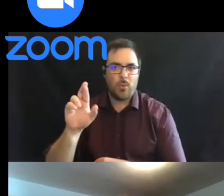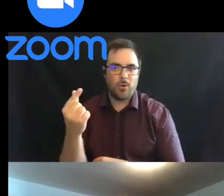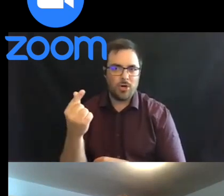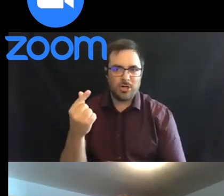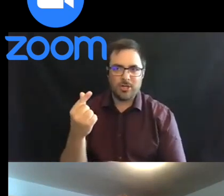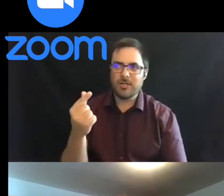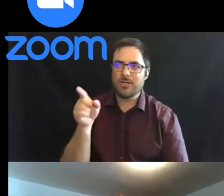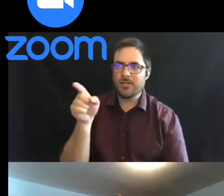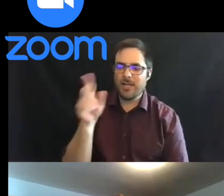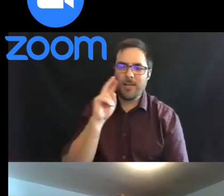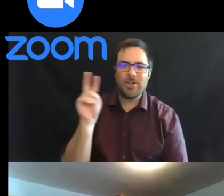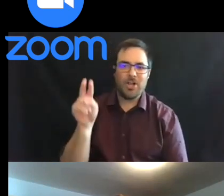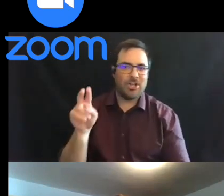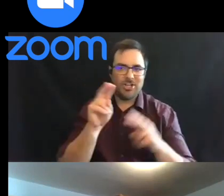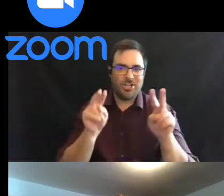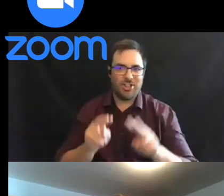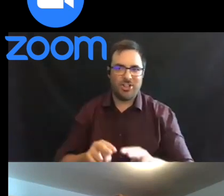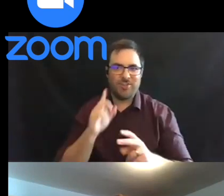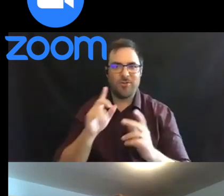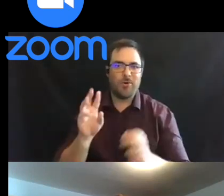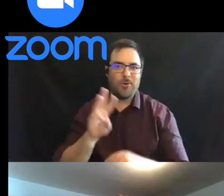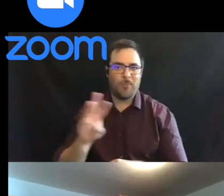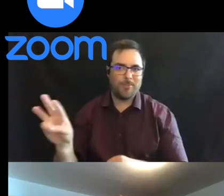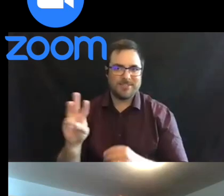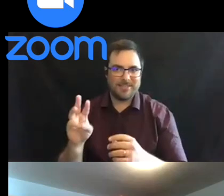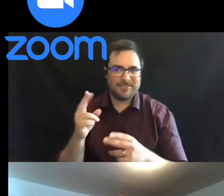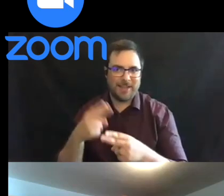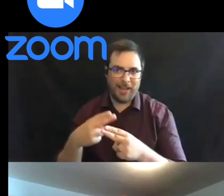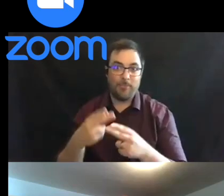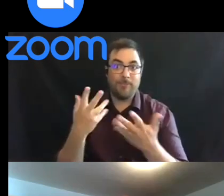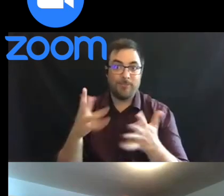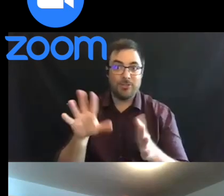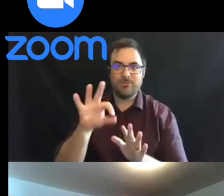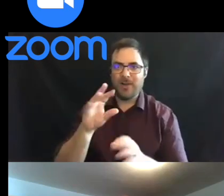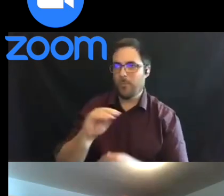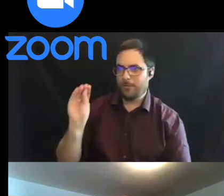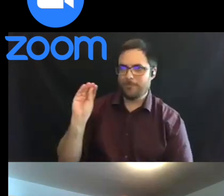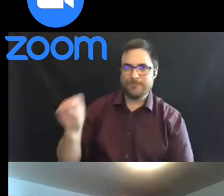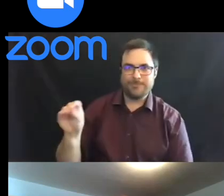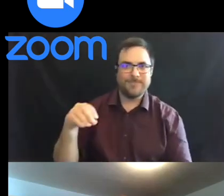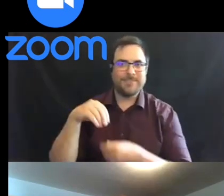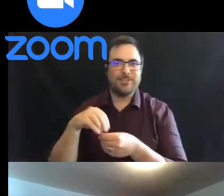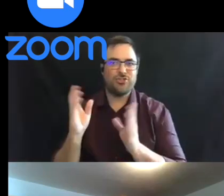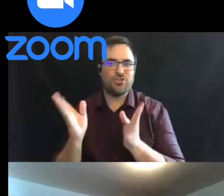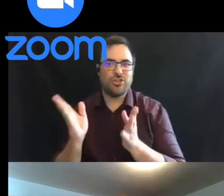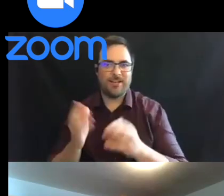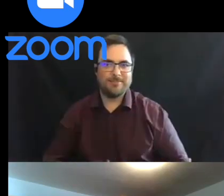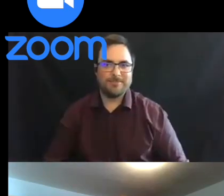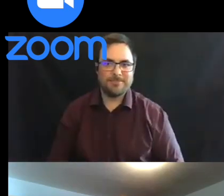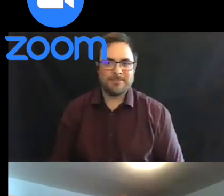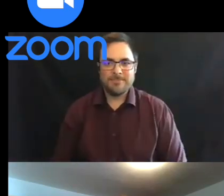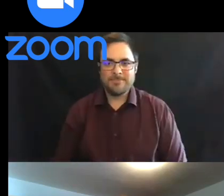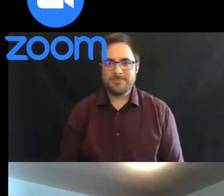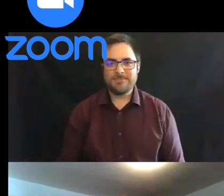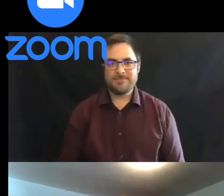I'm looking for the web the internet site and I will put it on as well. So there's a lot of training